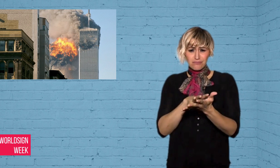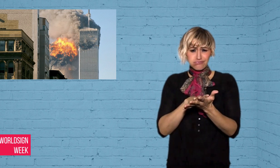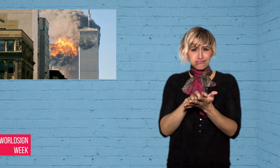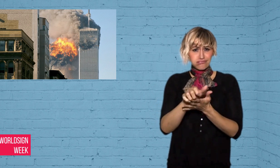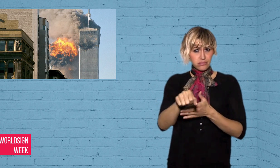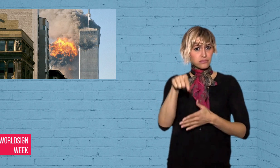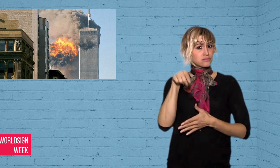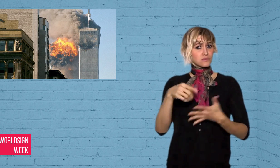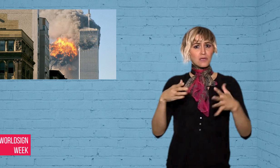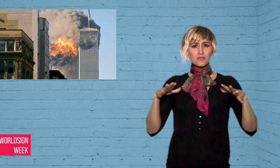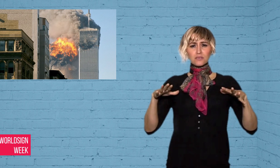history.